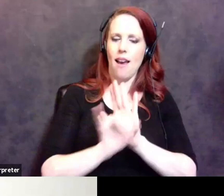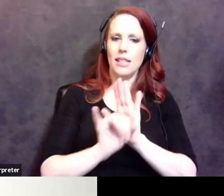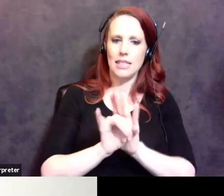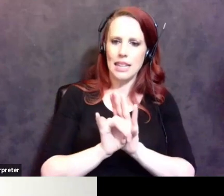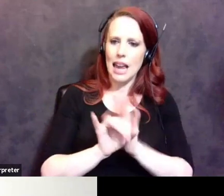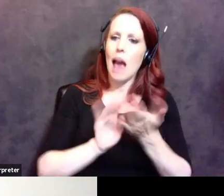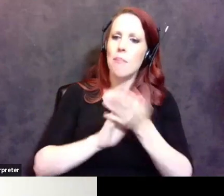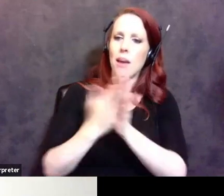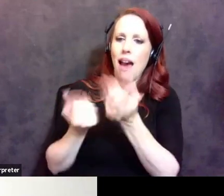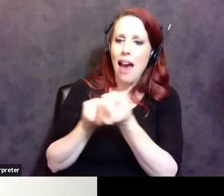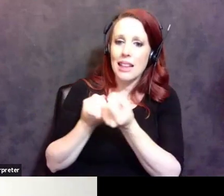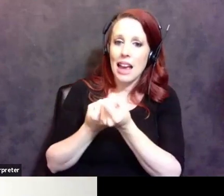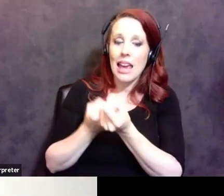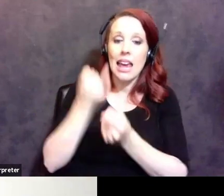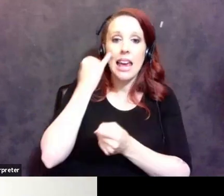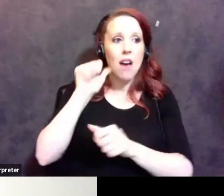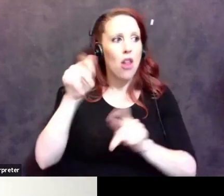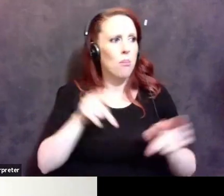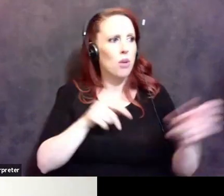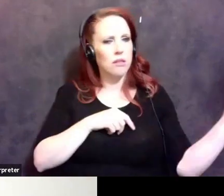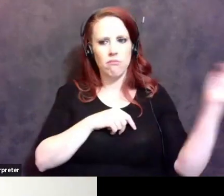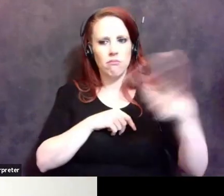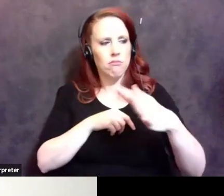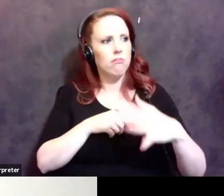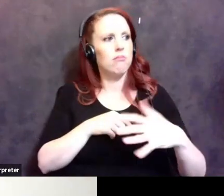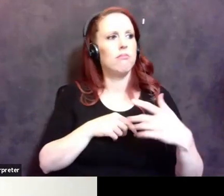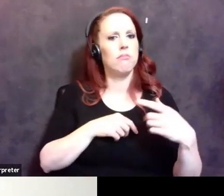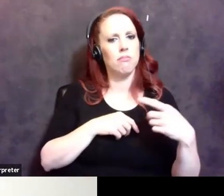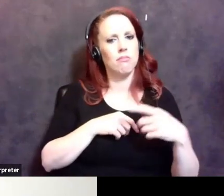somebody else calls them something else and privately telling that person, you know, I